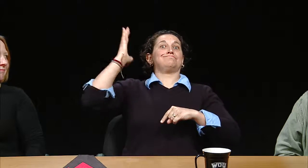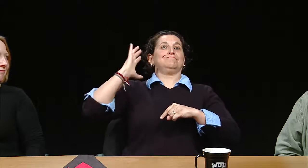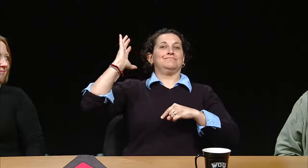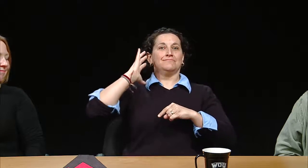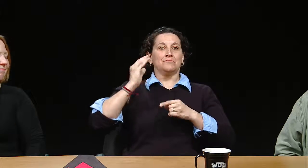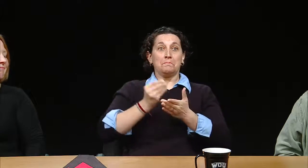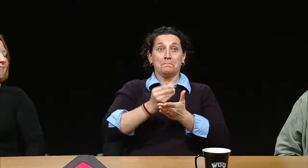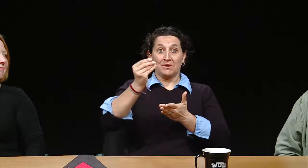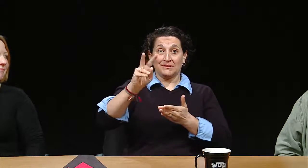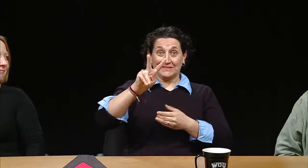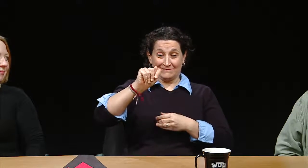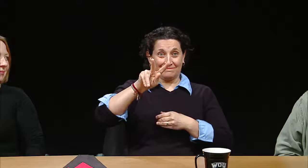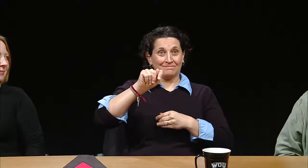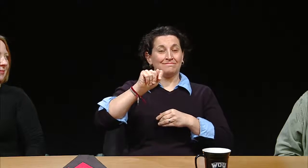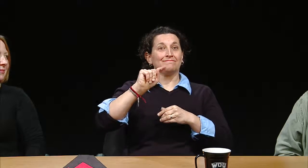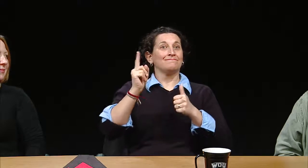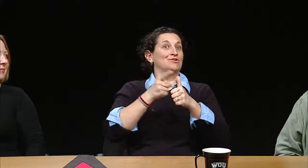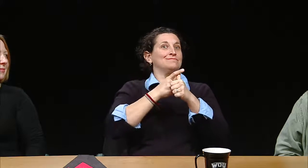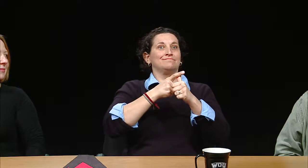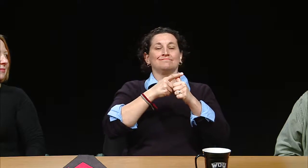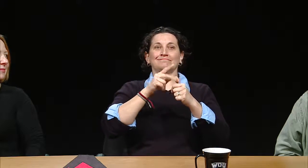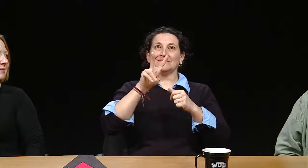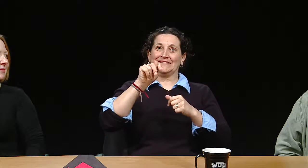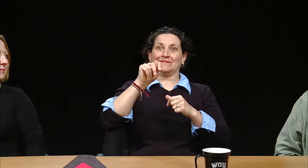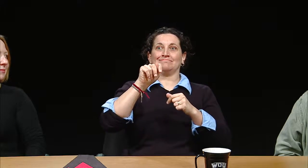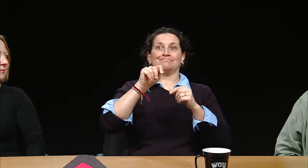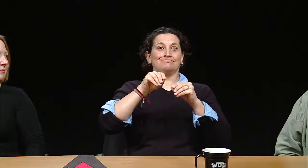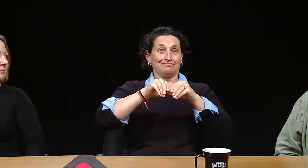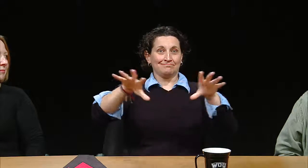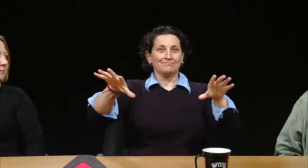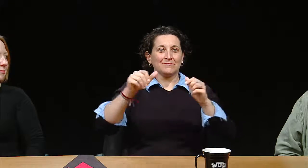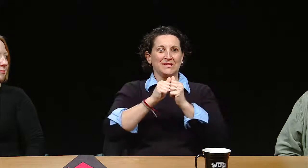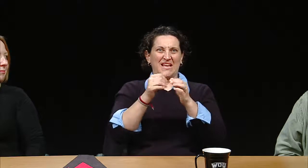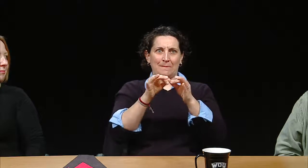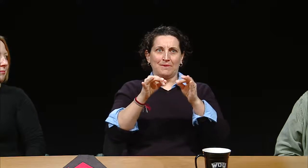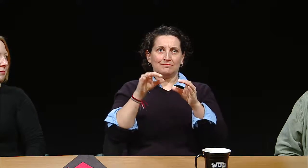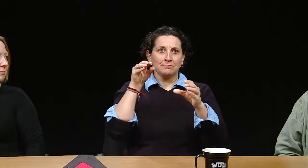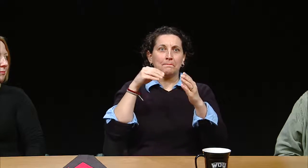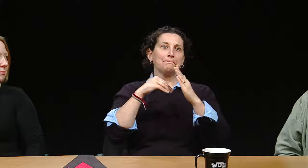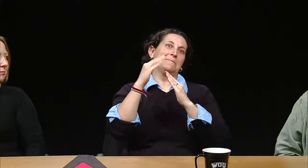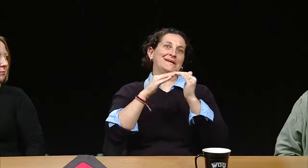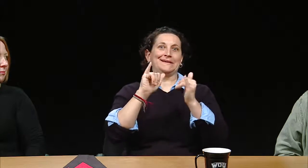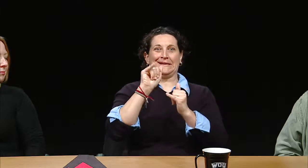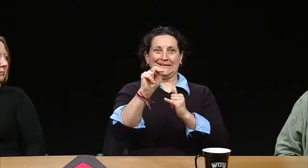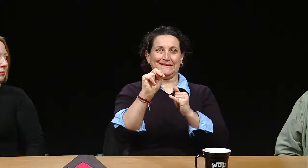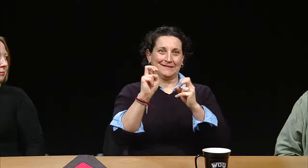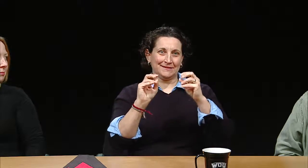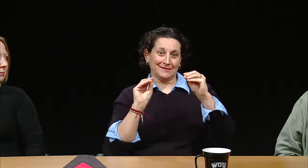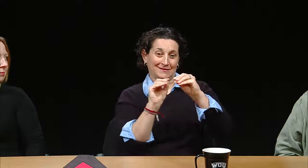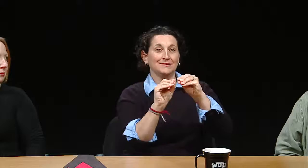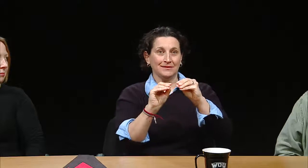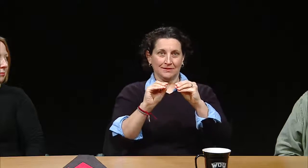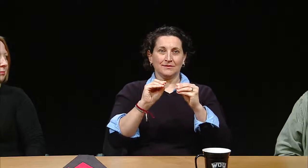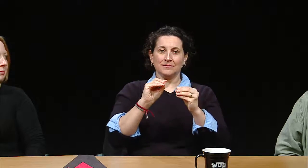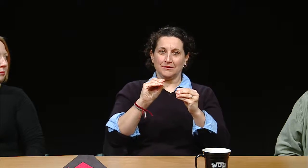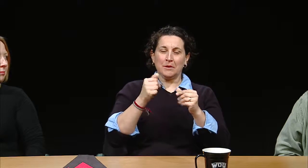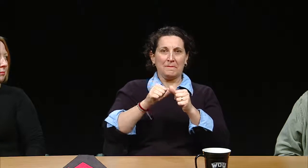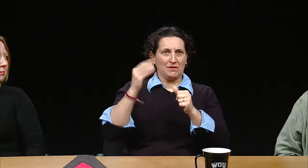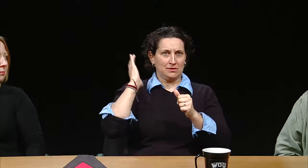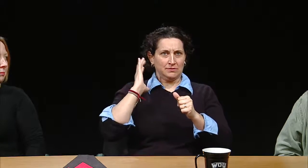working on videos at different times, so... We have a spreadsheet from -- it's probably about as long as this table, I'm guessing,